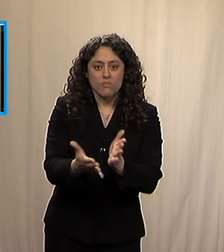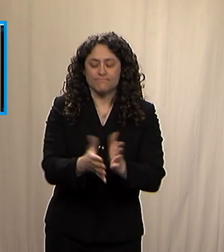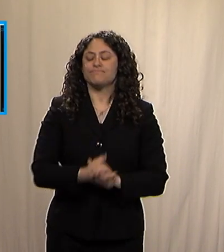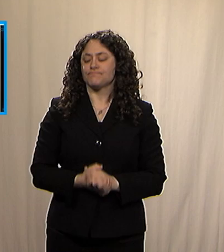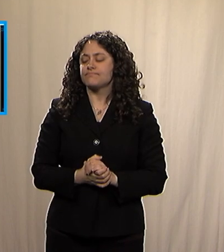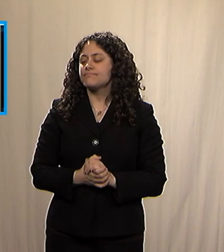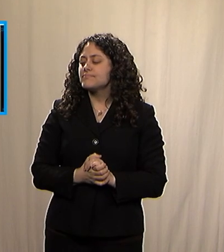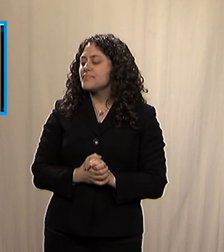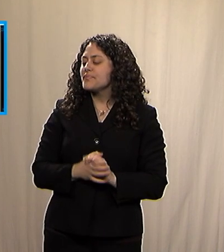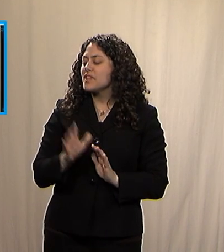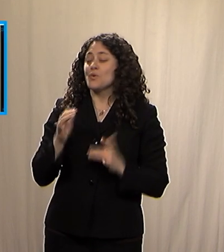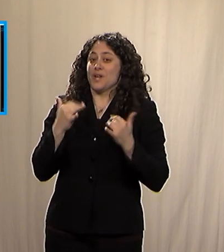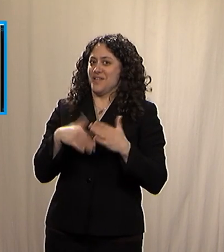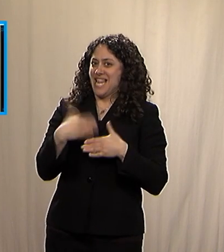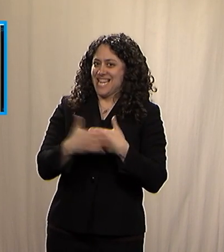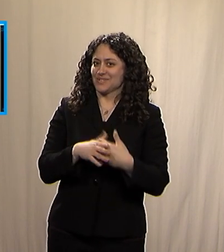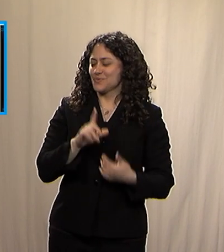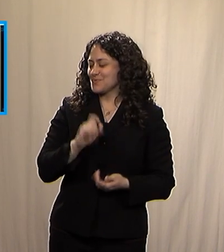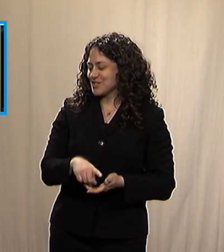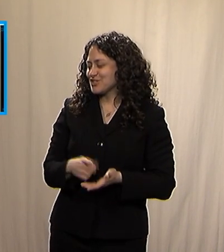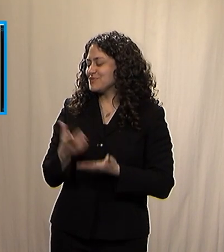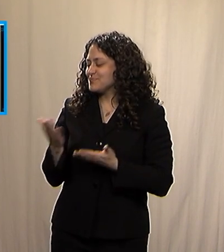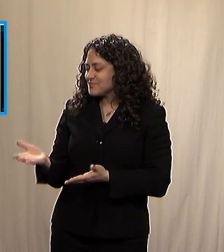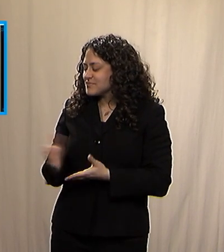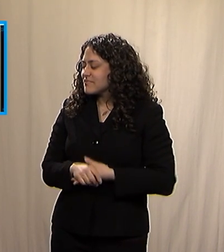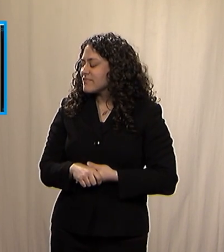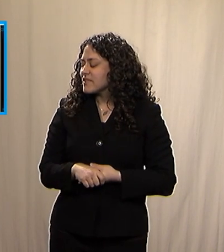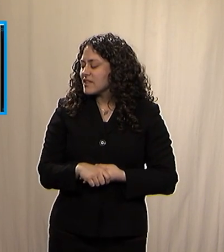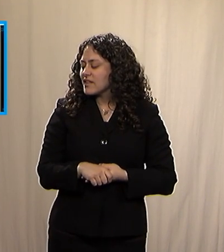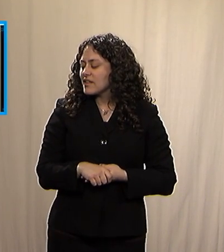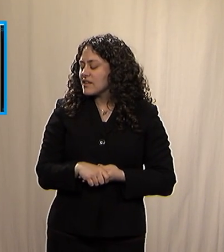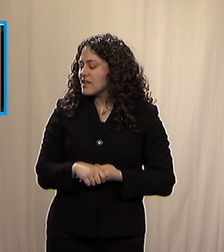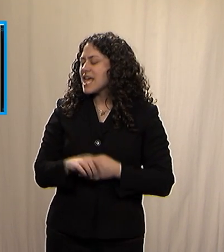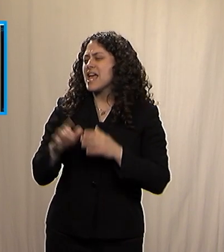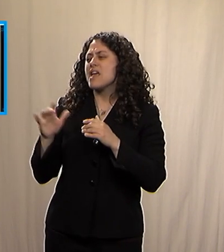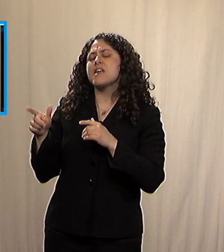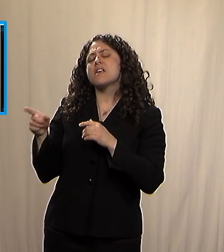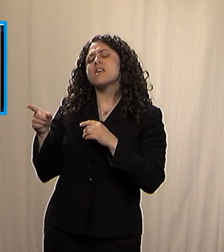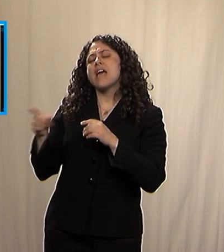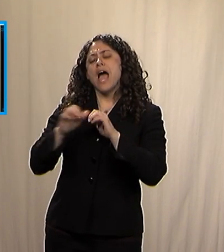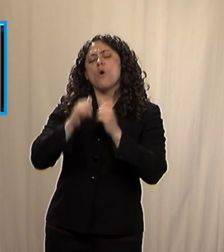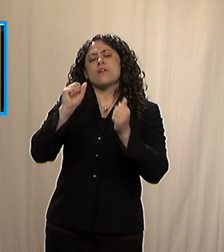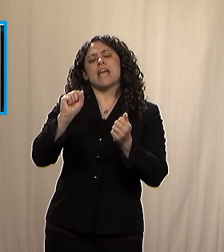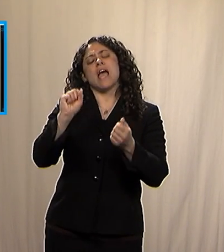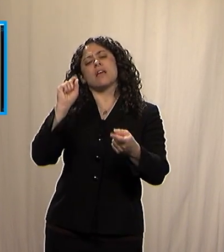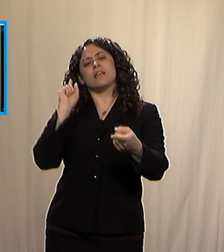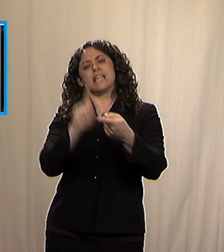Someone said, next question. Sorry. Someone said how can we mitigate the perception that the interpreter is aligned with the deaf person